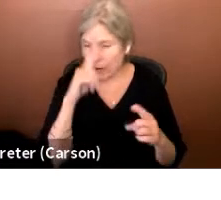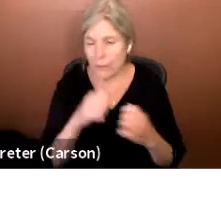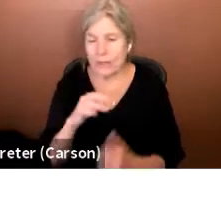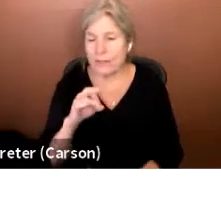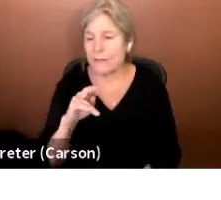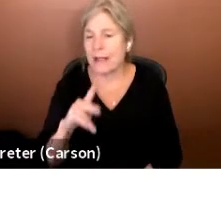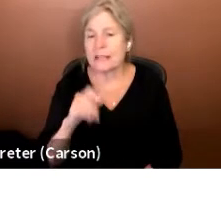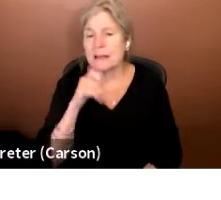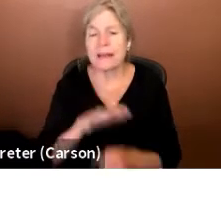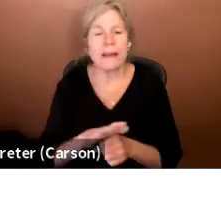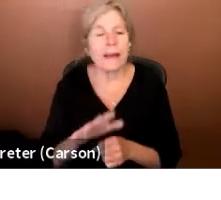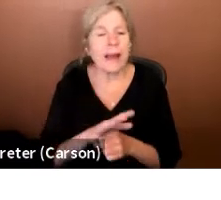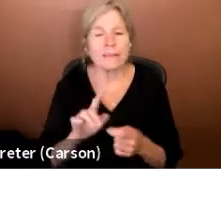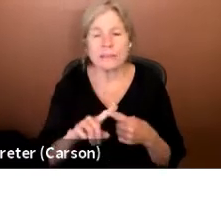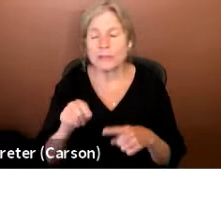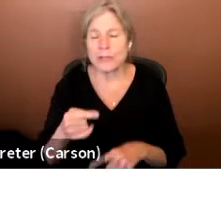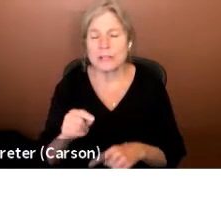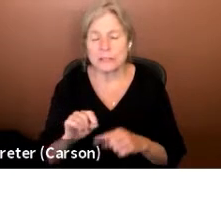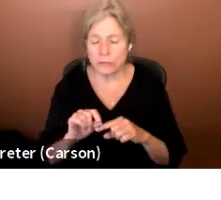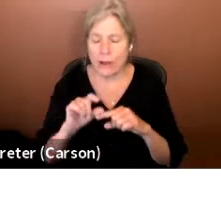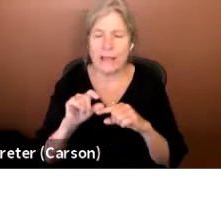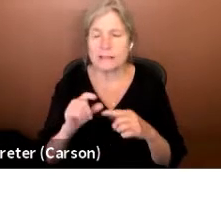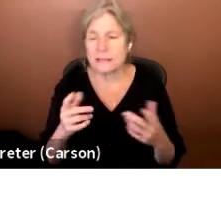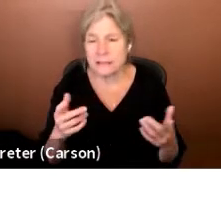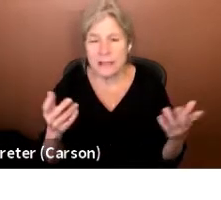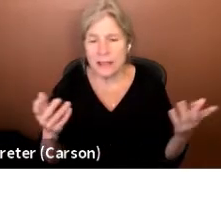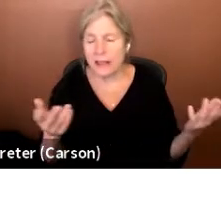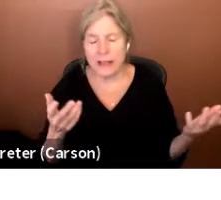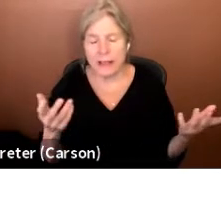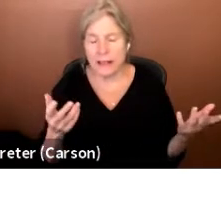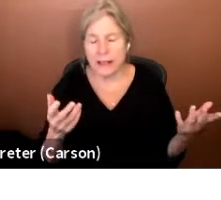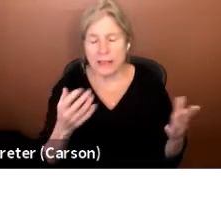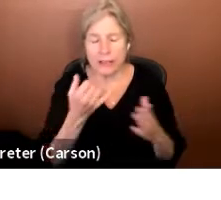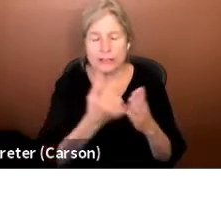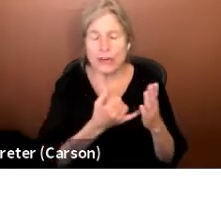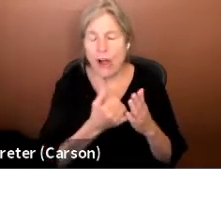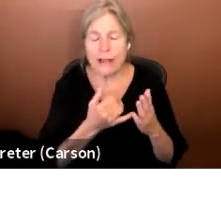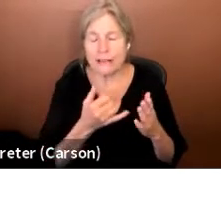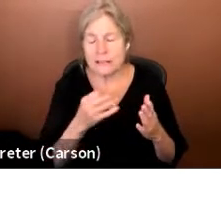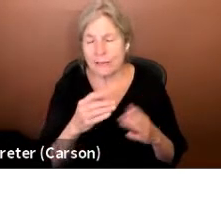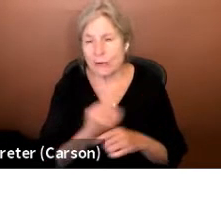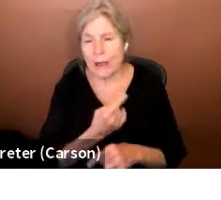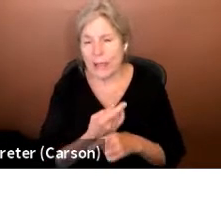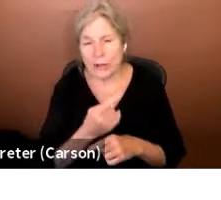to just raise the drawings of a regular comic book in order to make it